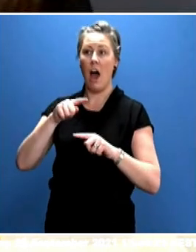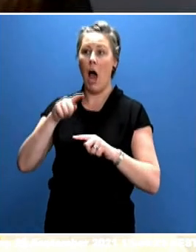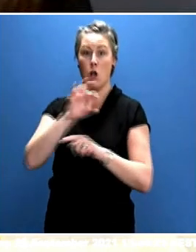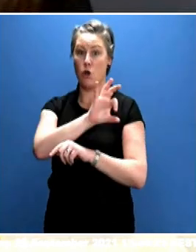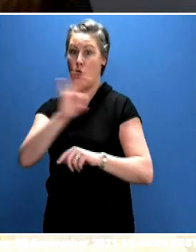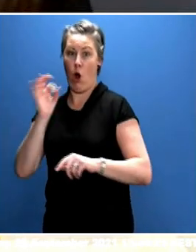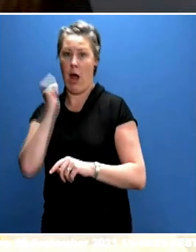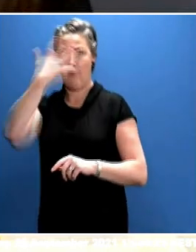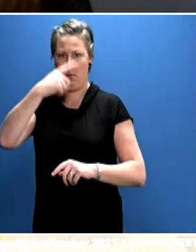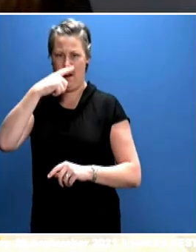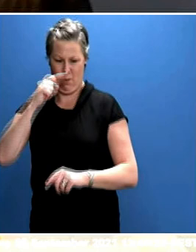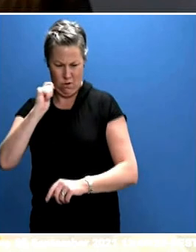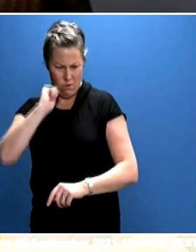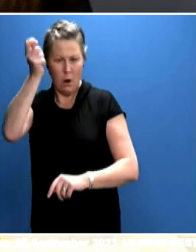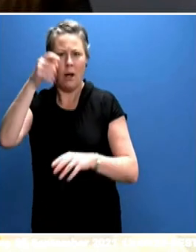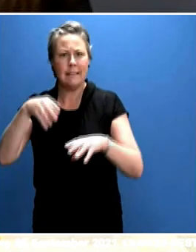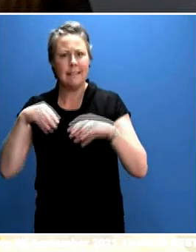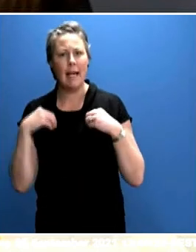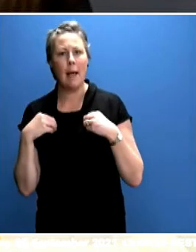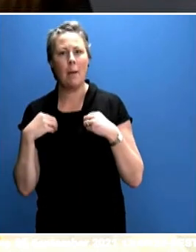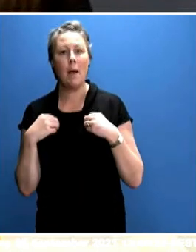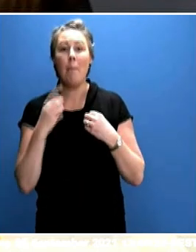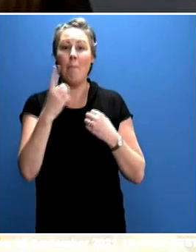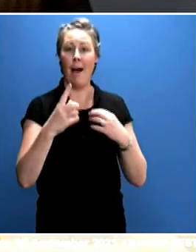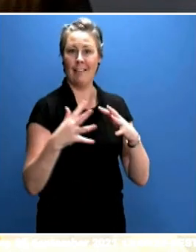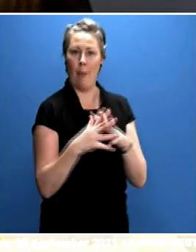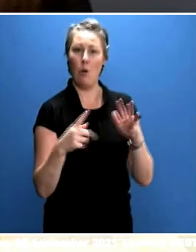They get away with it because Aboriginal people traditionally don't complain,